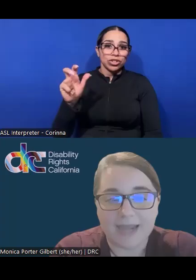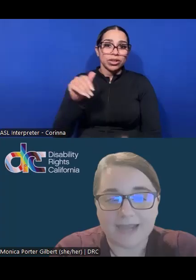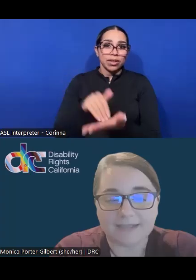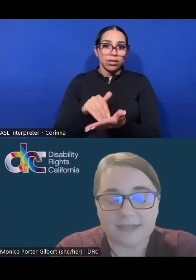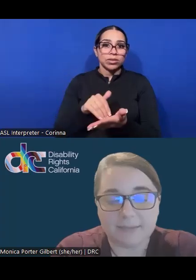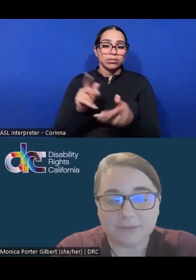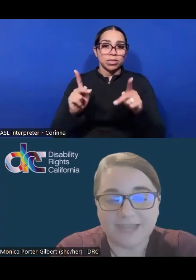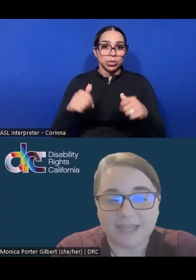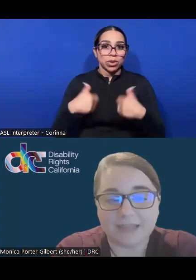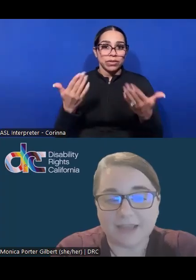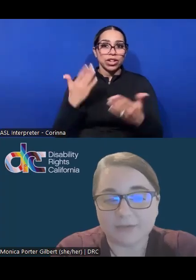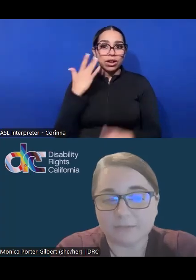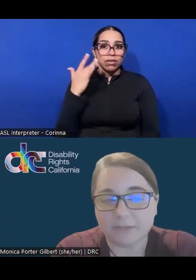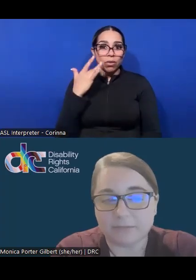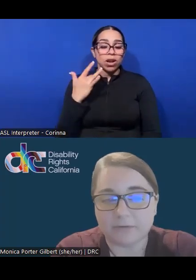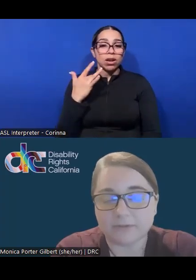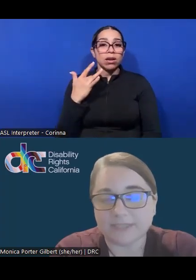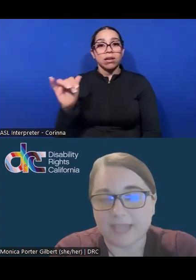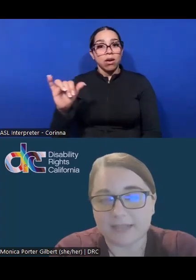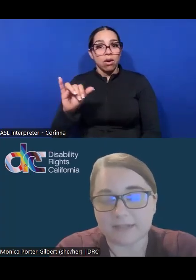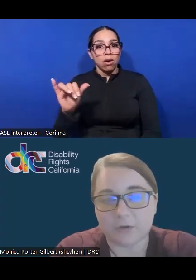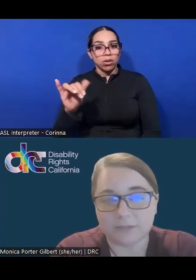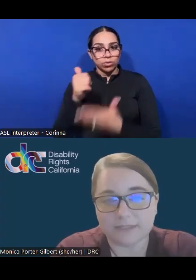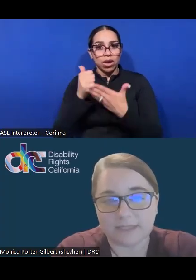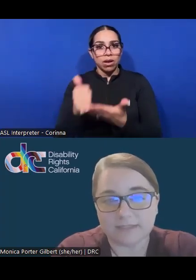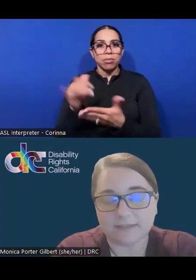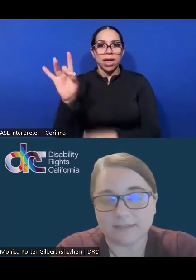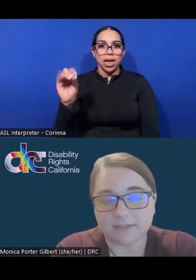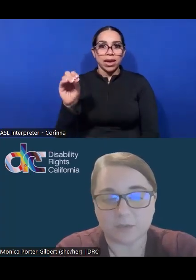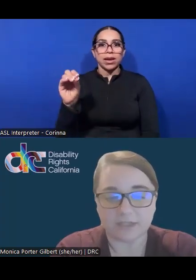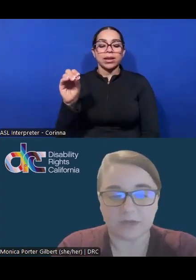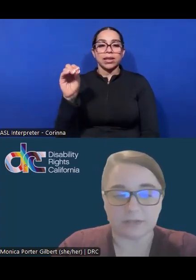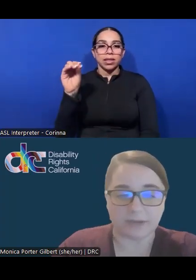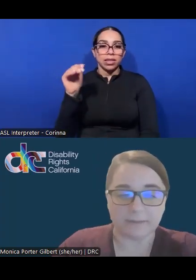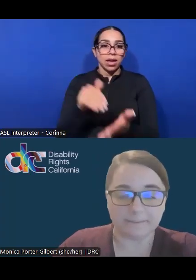and has enabled 80,000 people to exit homelessness since 2023.